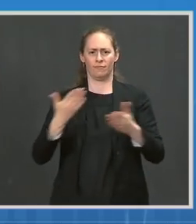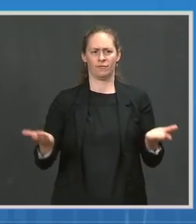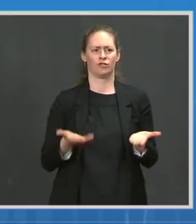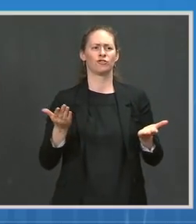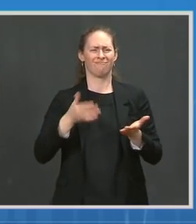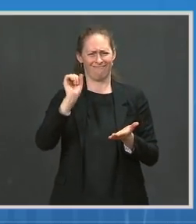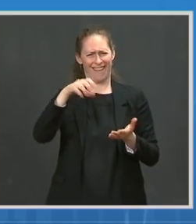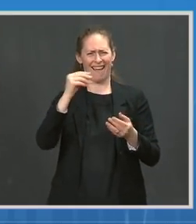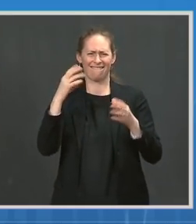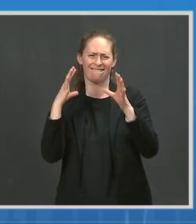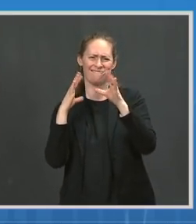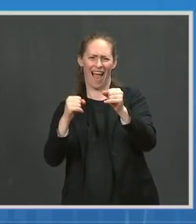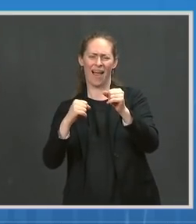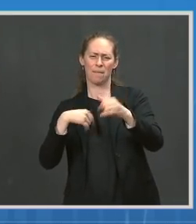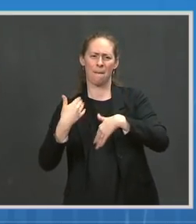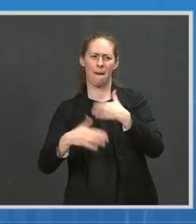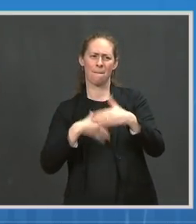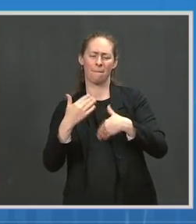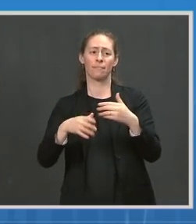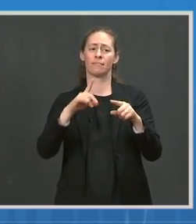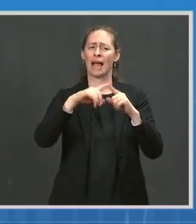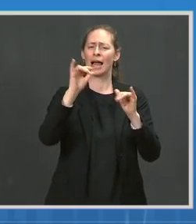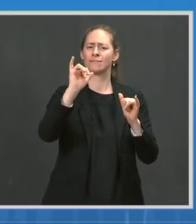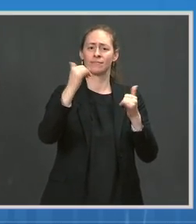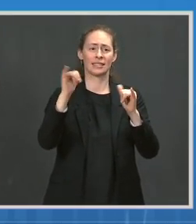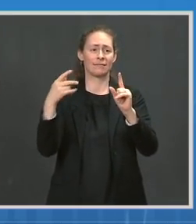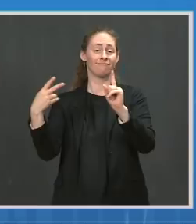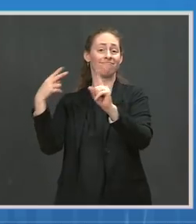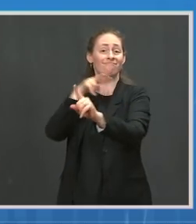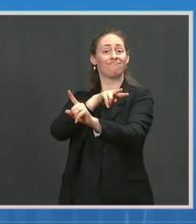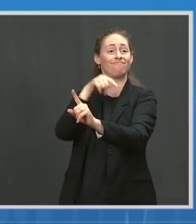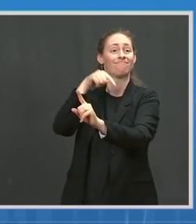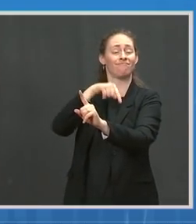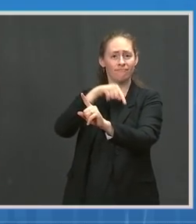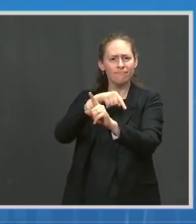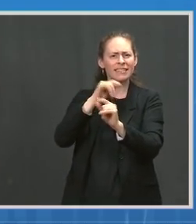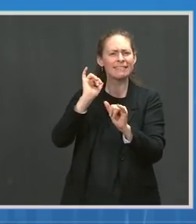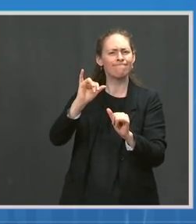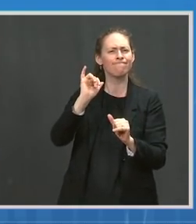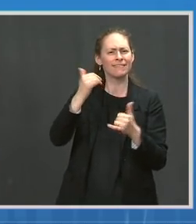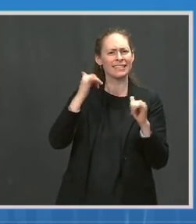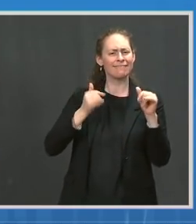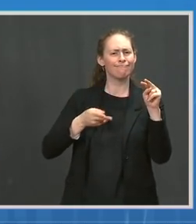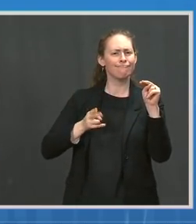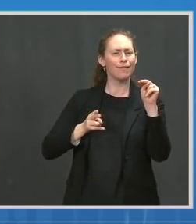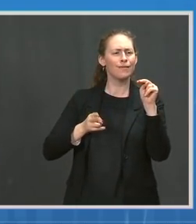On the other hand, cases and hospitalizations are increasing in some areas of the country,